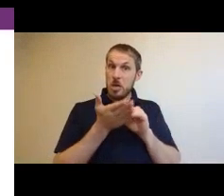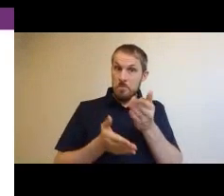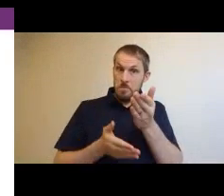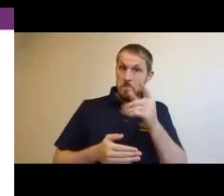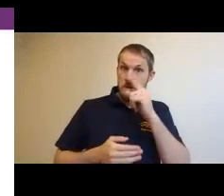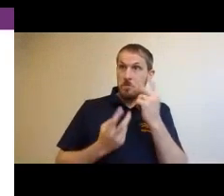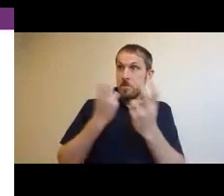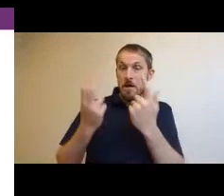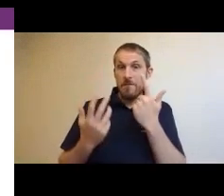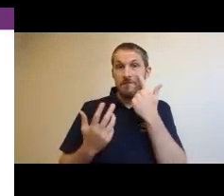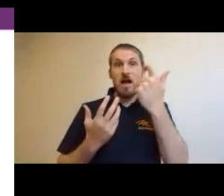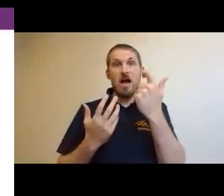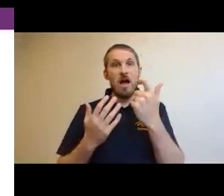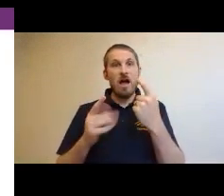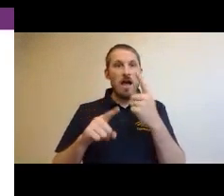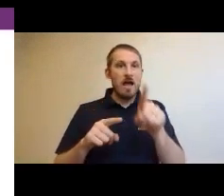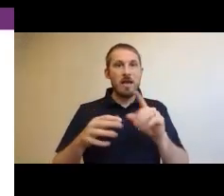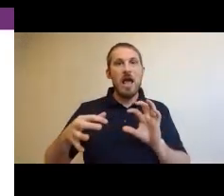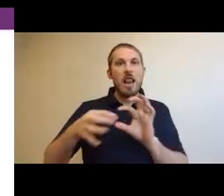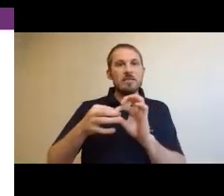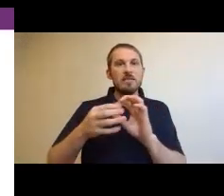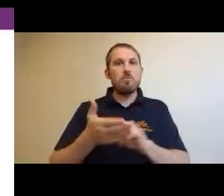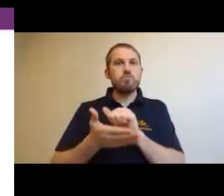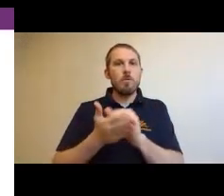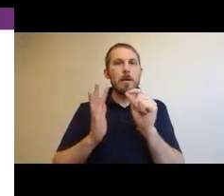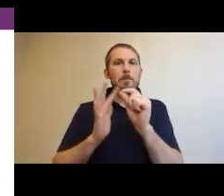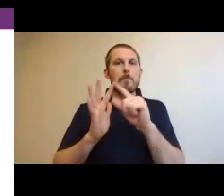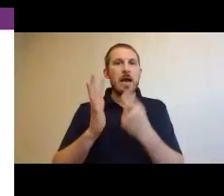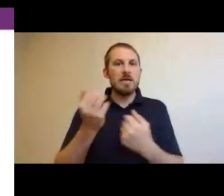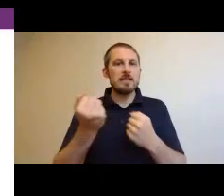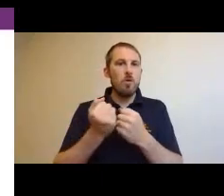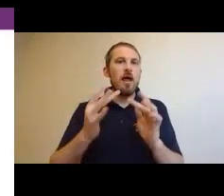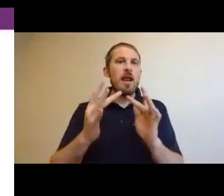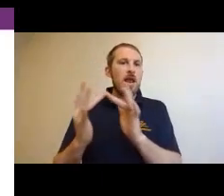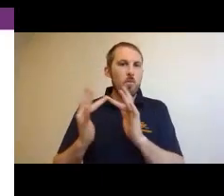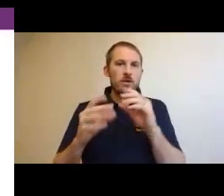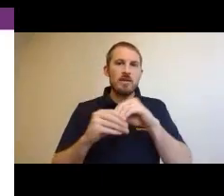and connect to appropriate peer support networks in their local community.